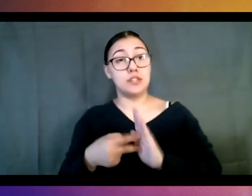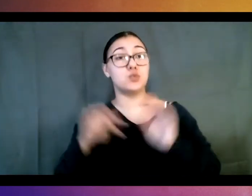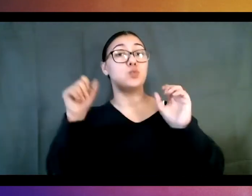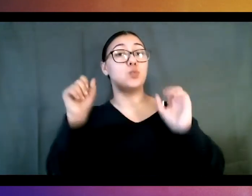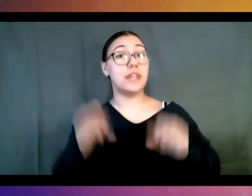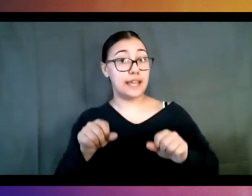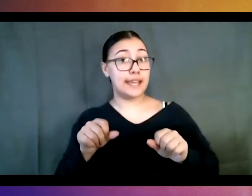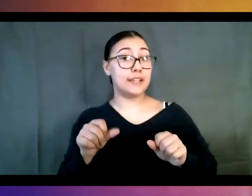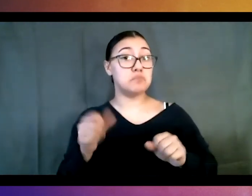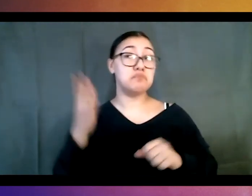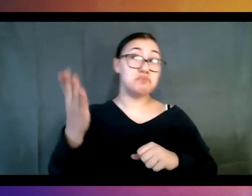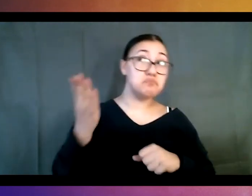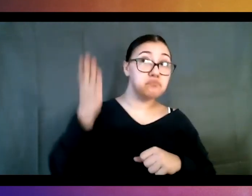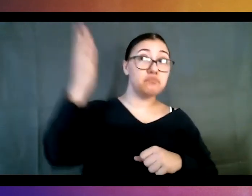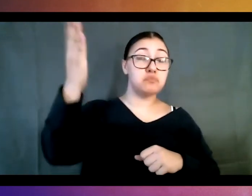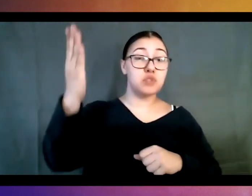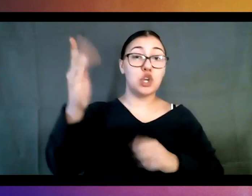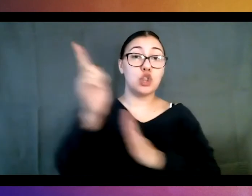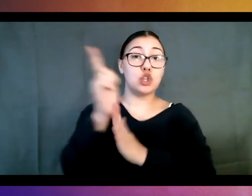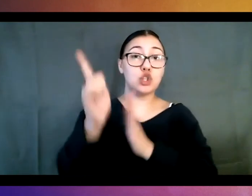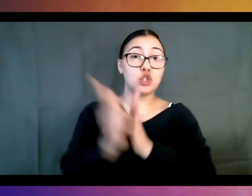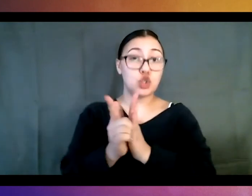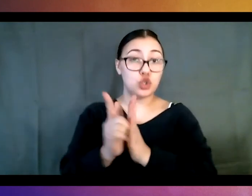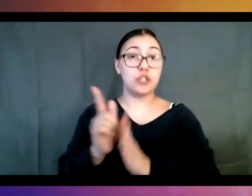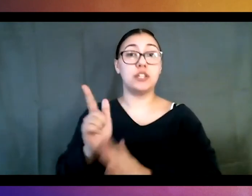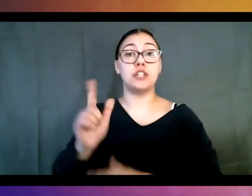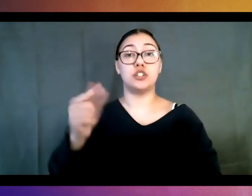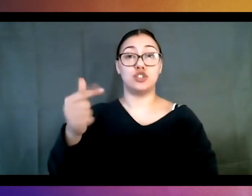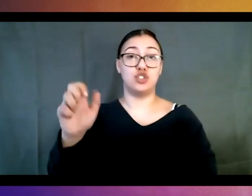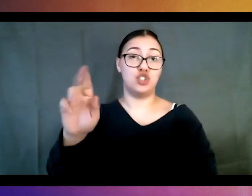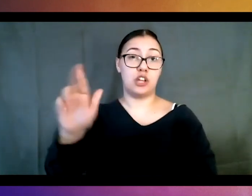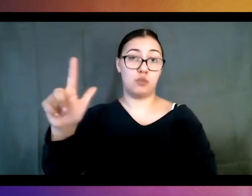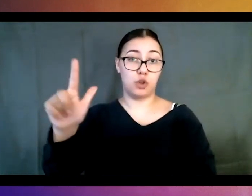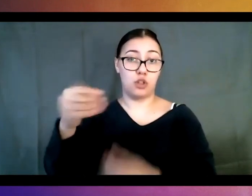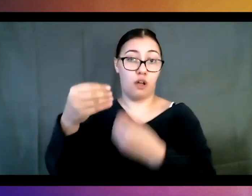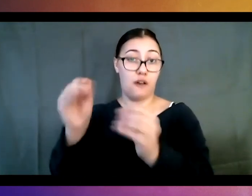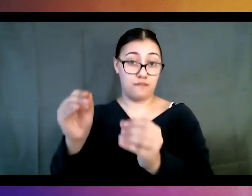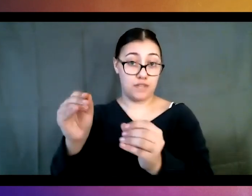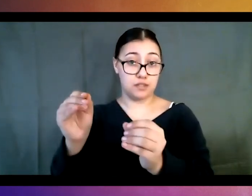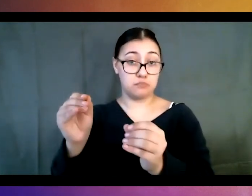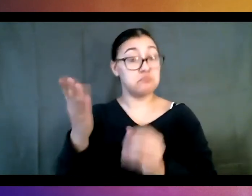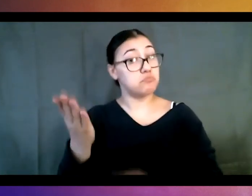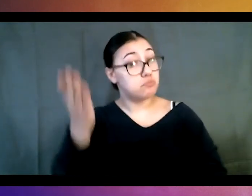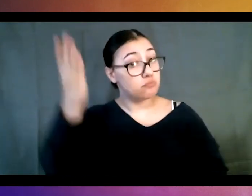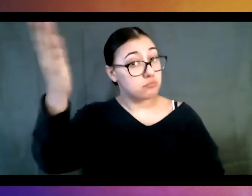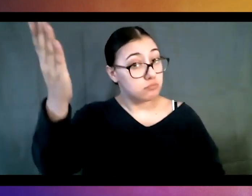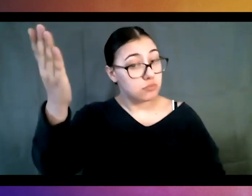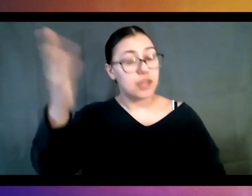office. In such an instance, the Attorney General's office will represent the public interest,